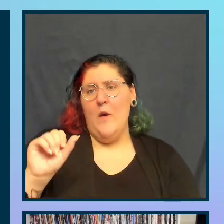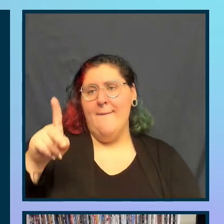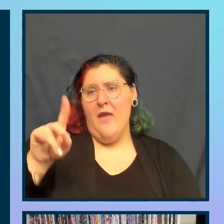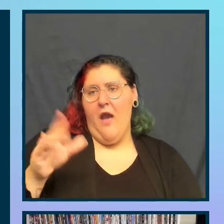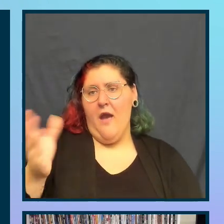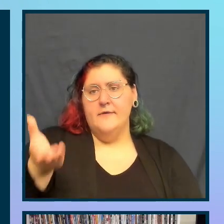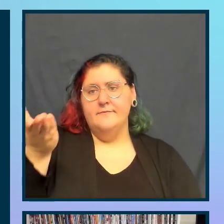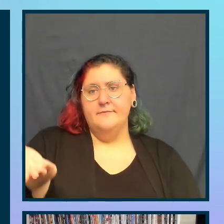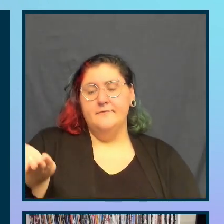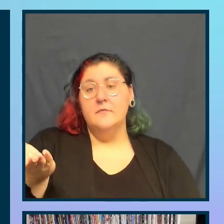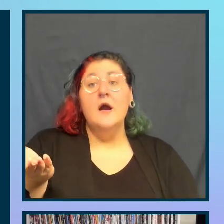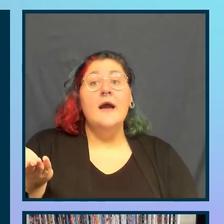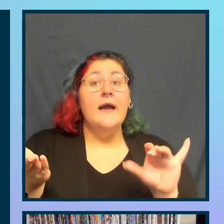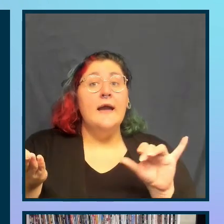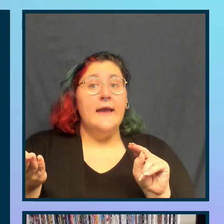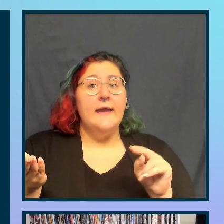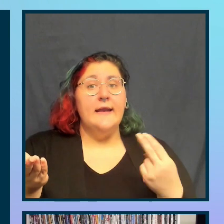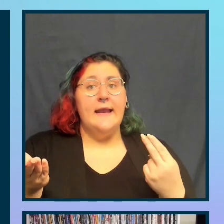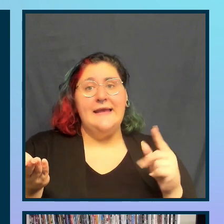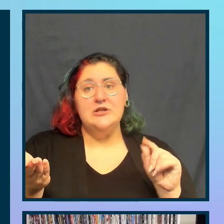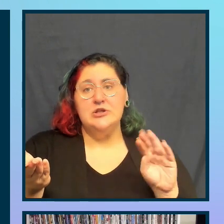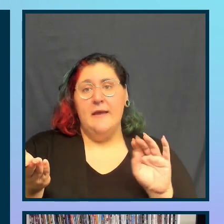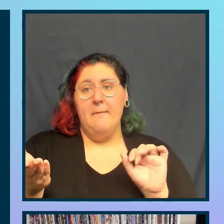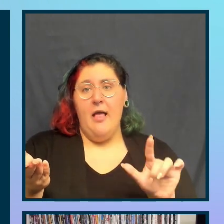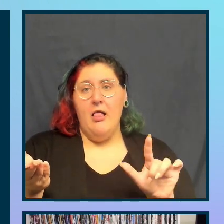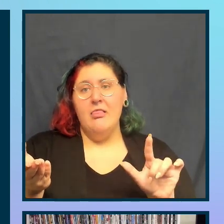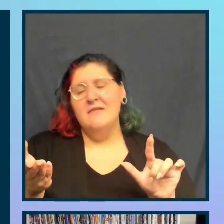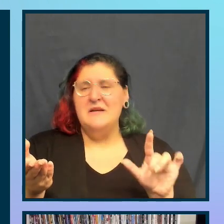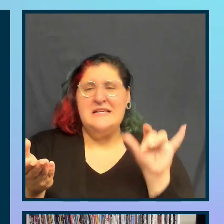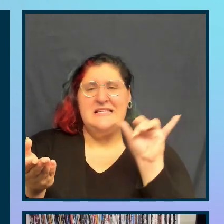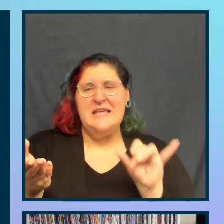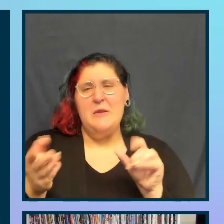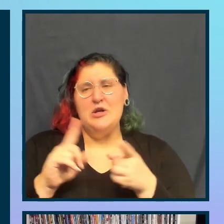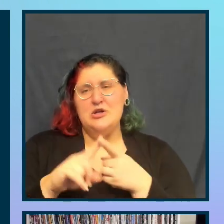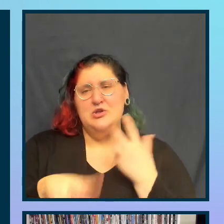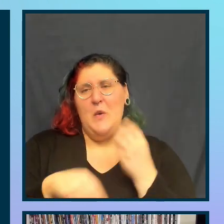In HTML, this would be similar to adding one of the many area state attributes. So for example, here,